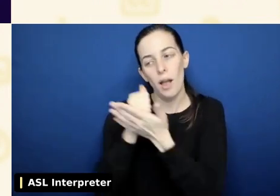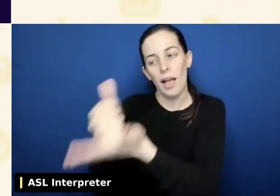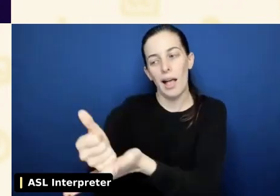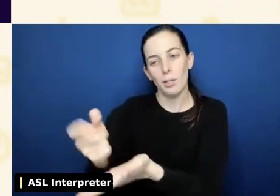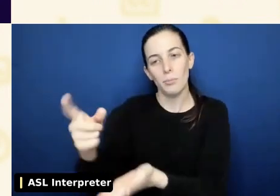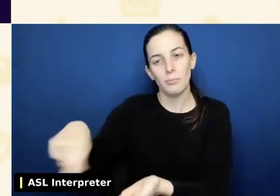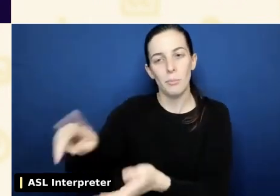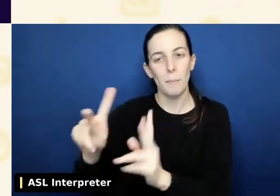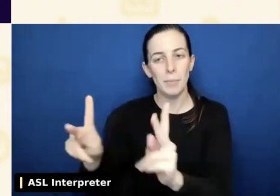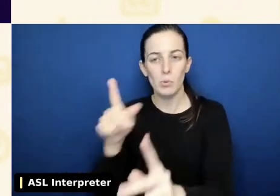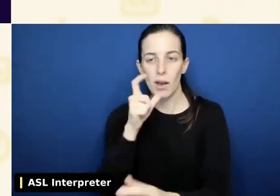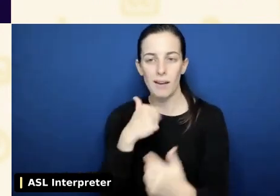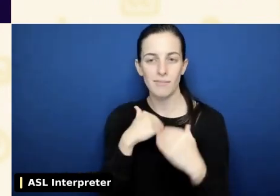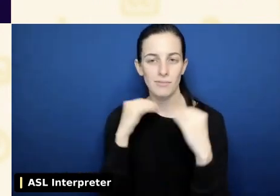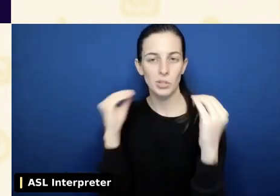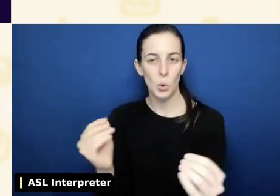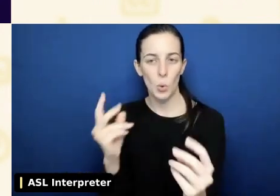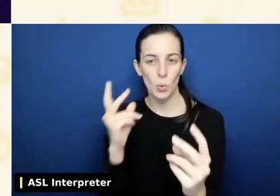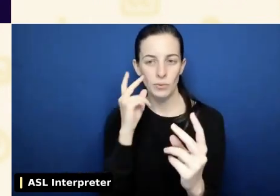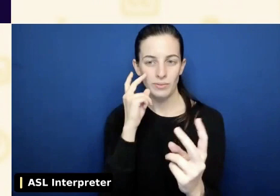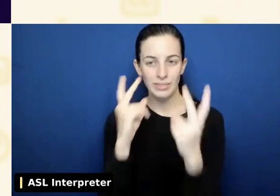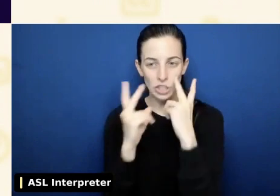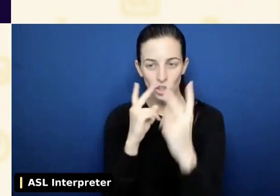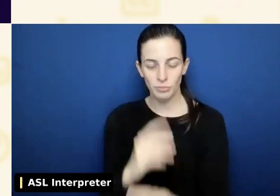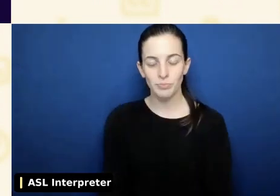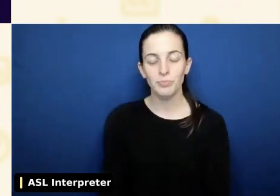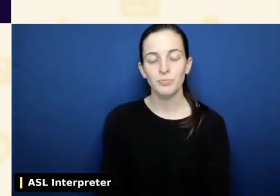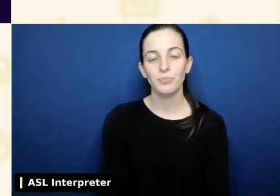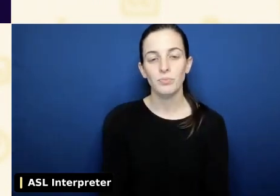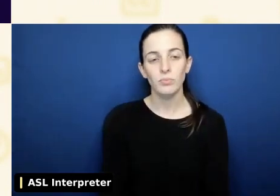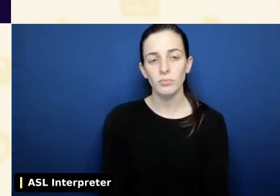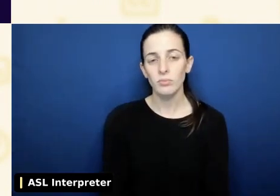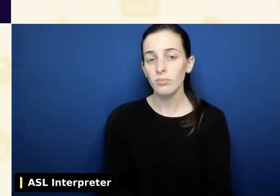I also think that there are use cases for screen reader users